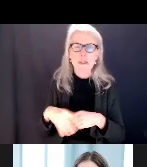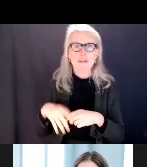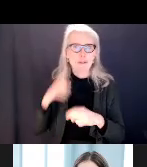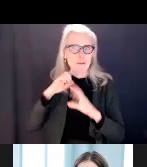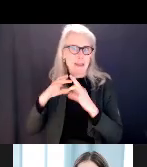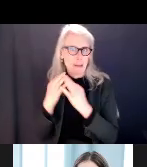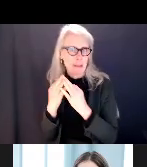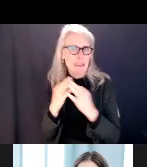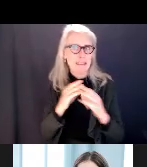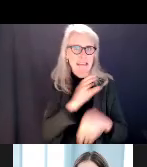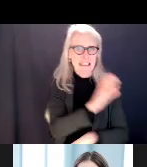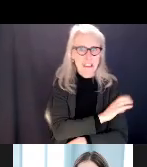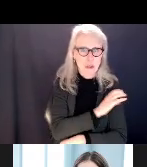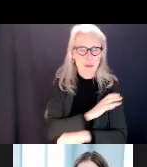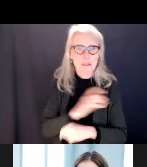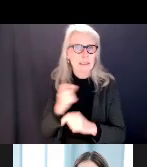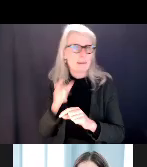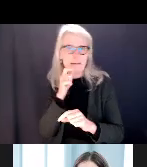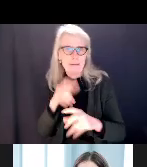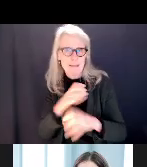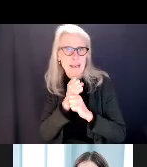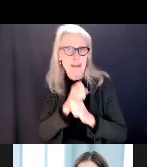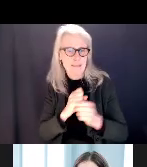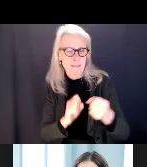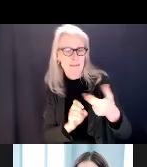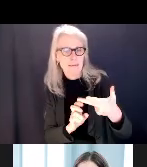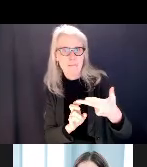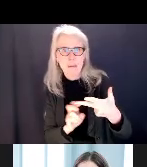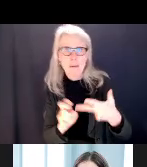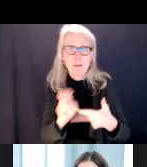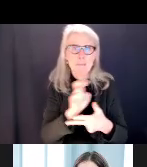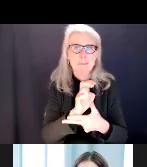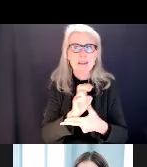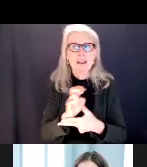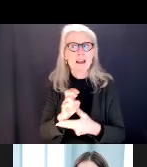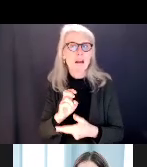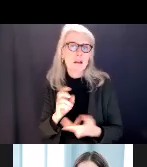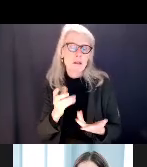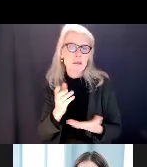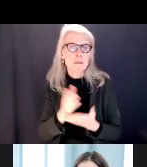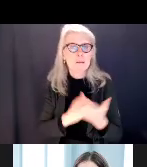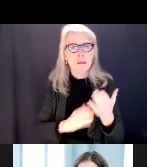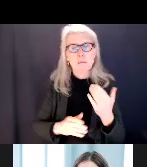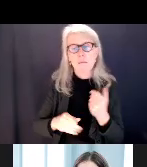Um it decreases some wait times because not all these children are getting referred in anymore.